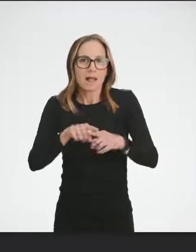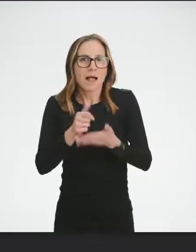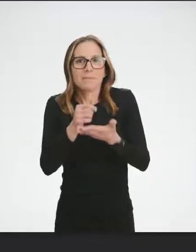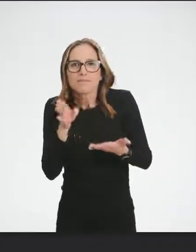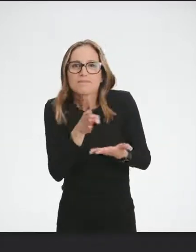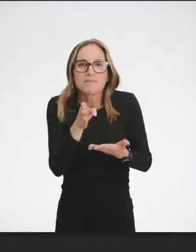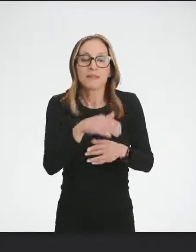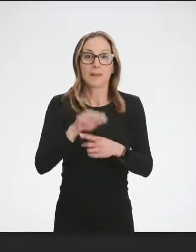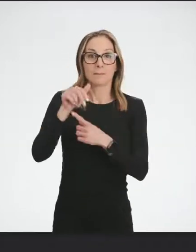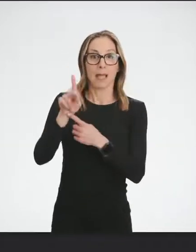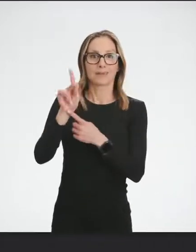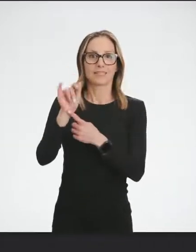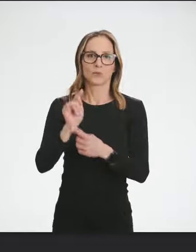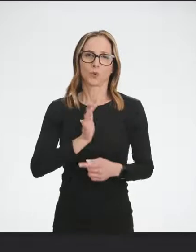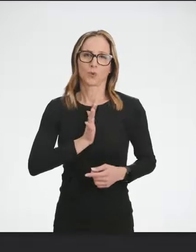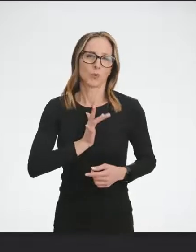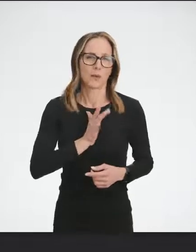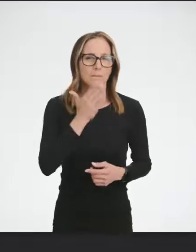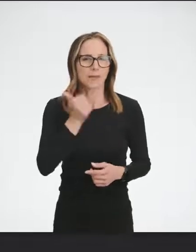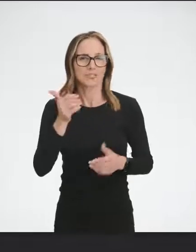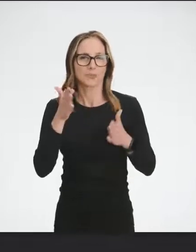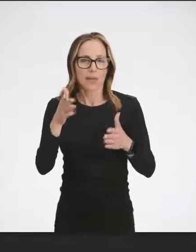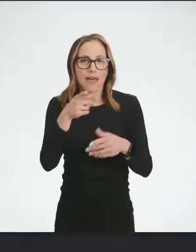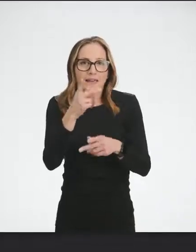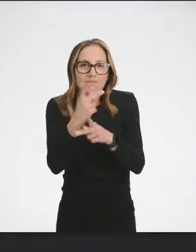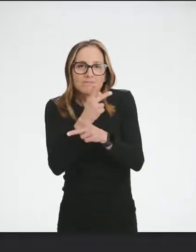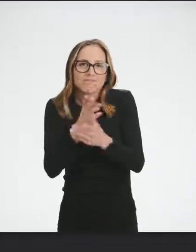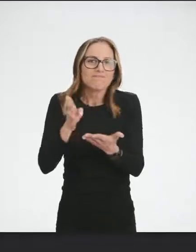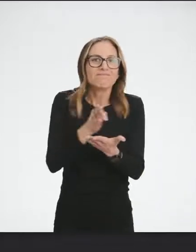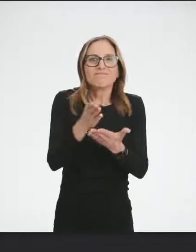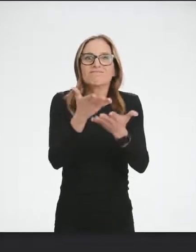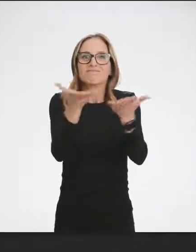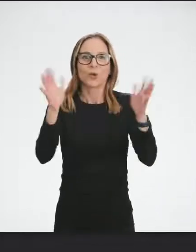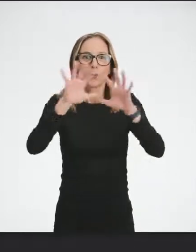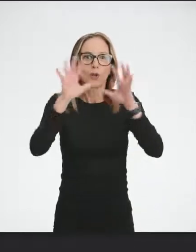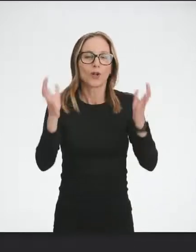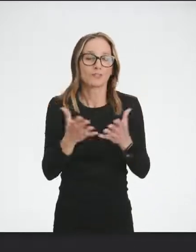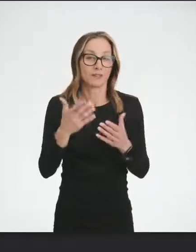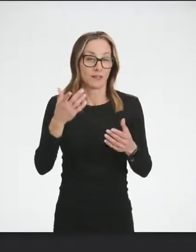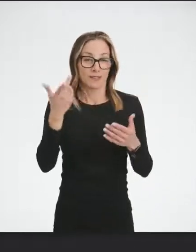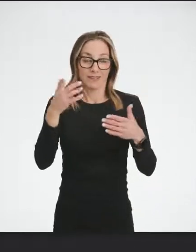MapKit is the best way to help users discover and navigate the world with rich and flexible